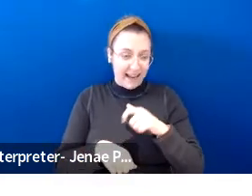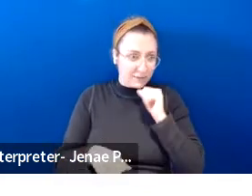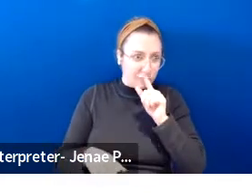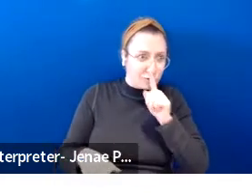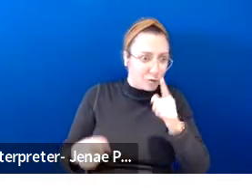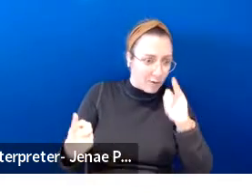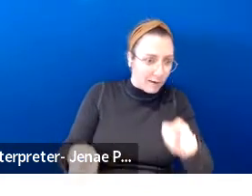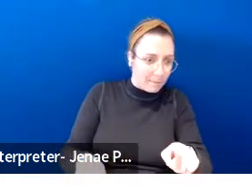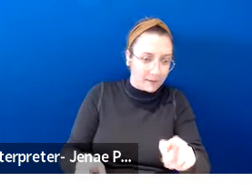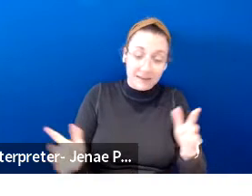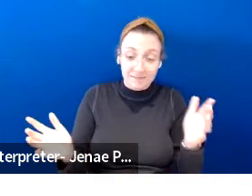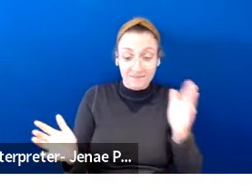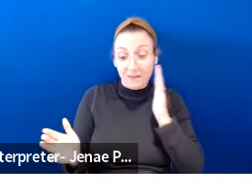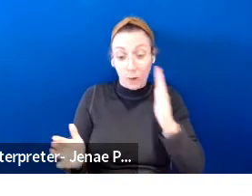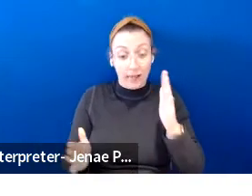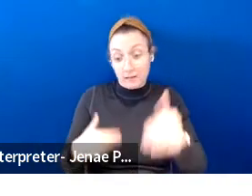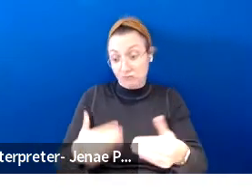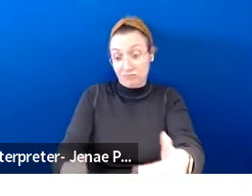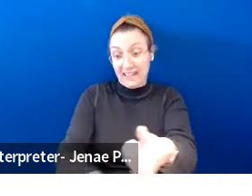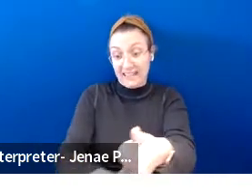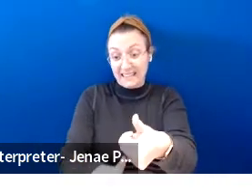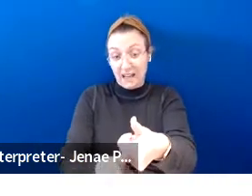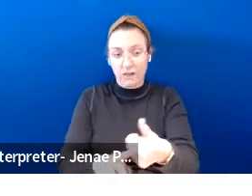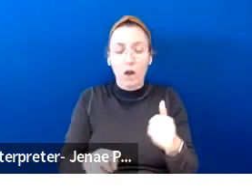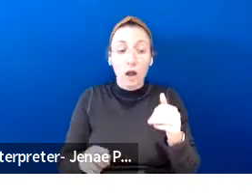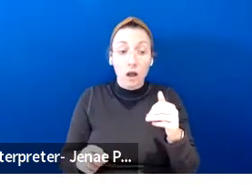So willpower anticipates barriers and anticipates blocks